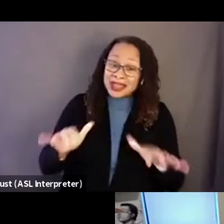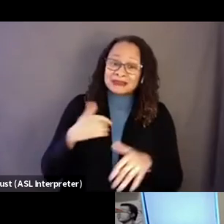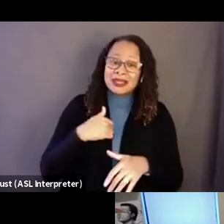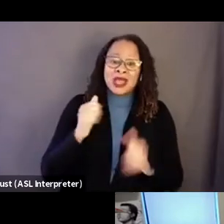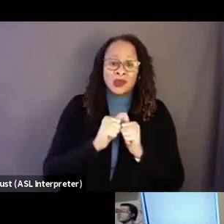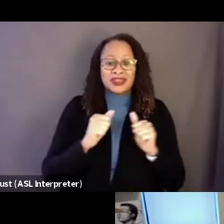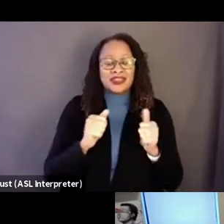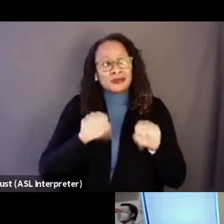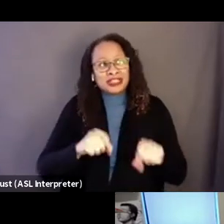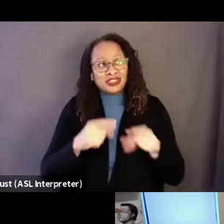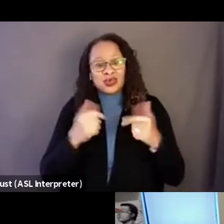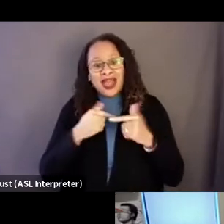And I'm so grateful to that.